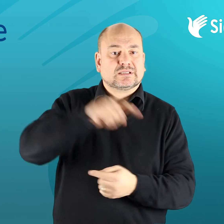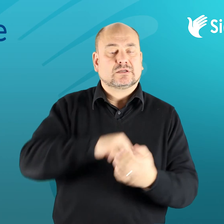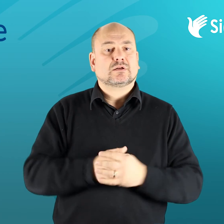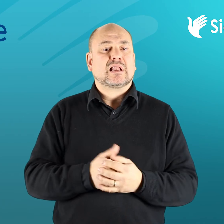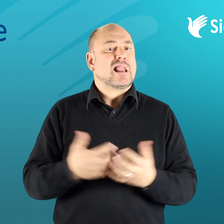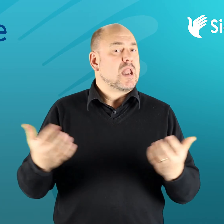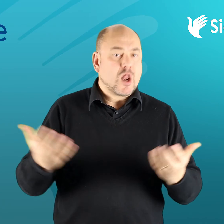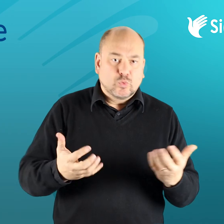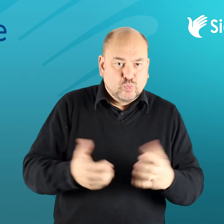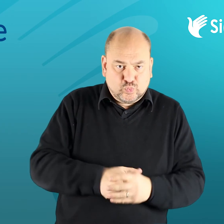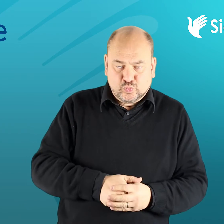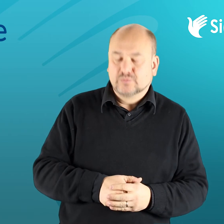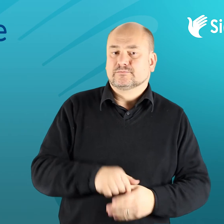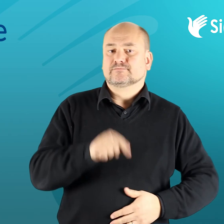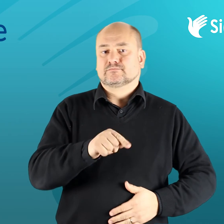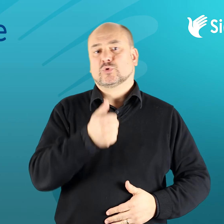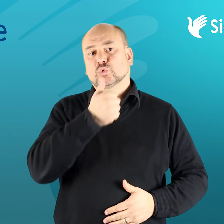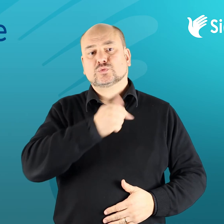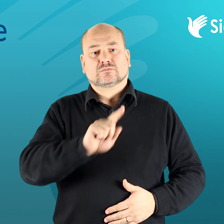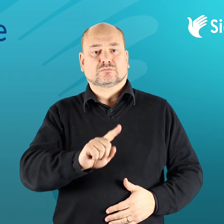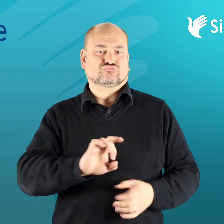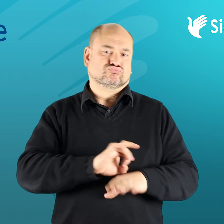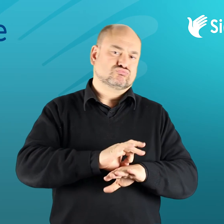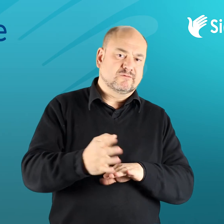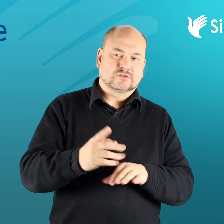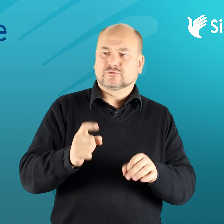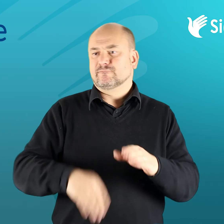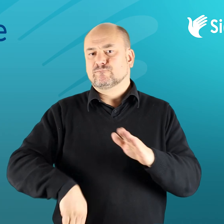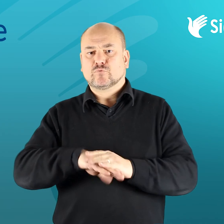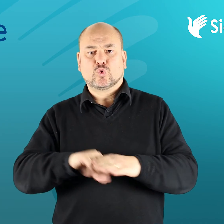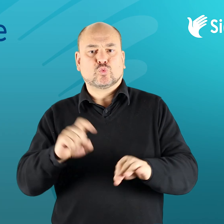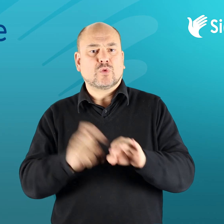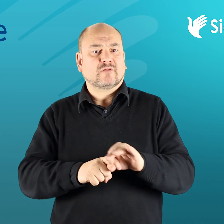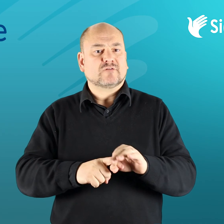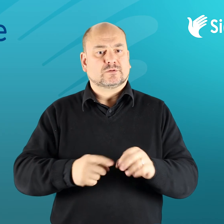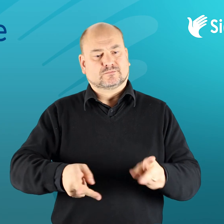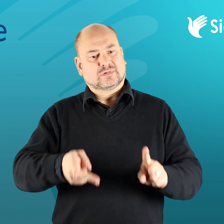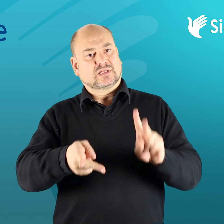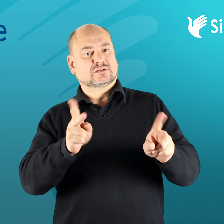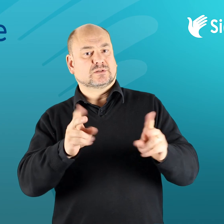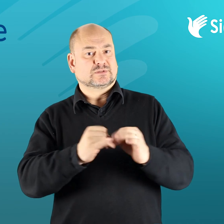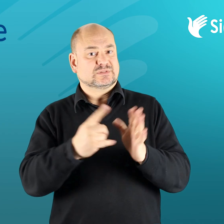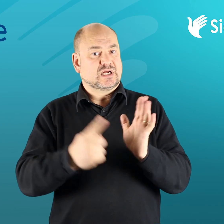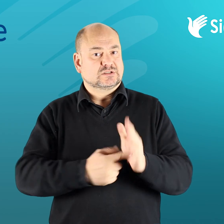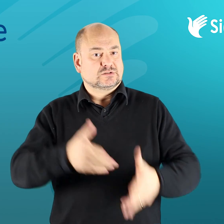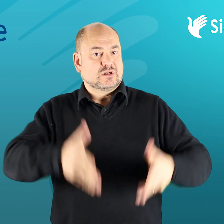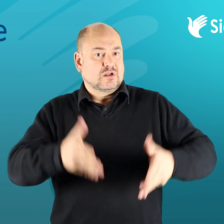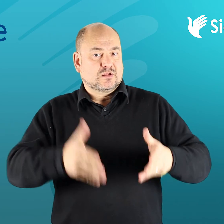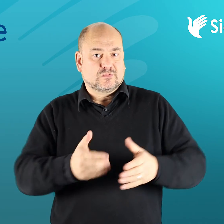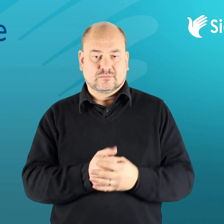This happens through a professional, fully qualified BSL interpreter